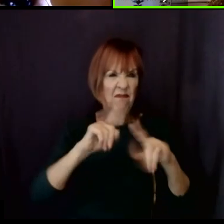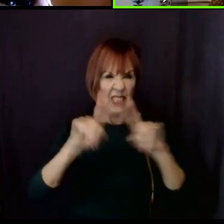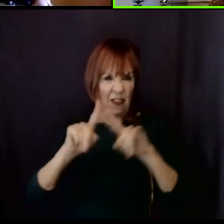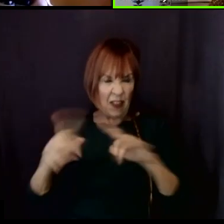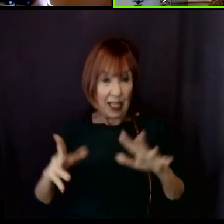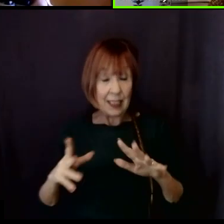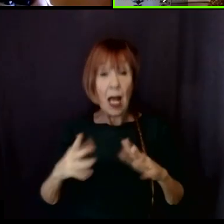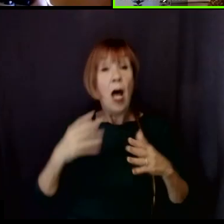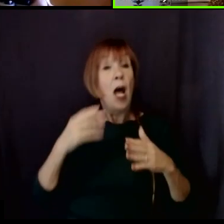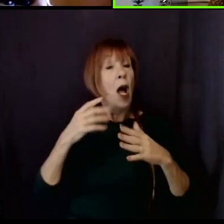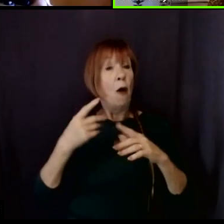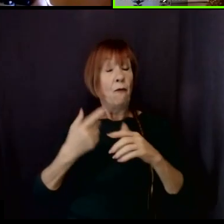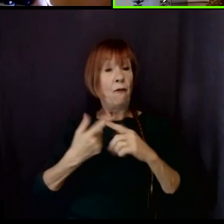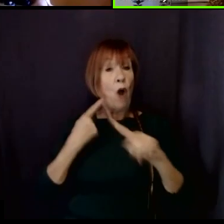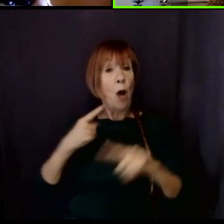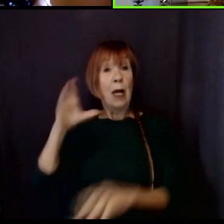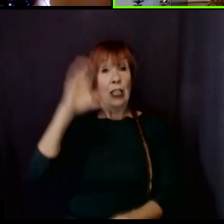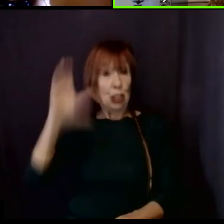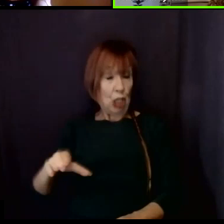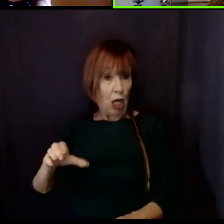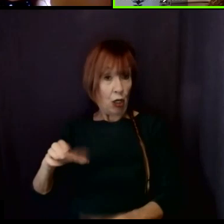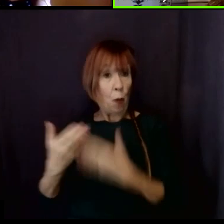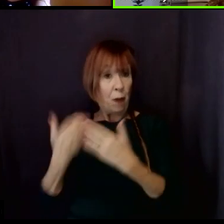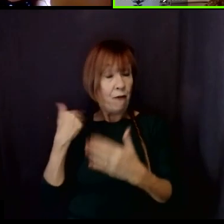where I was doing improv and sketch stuff.